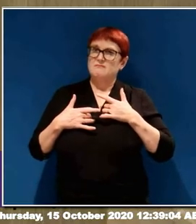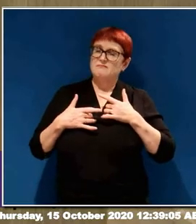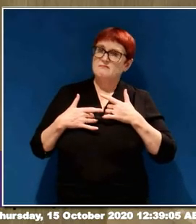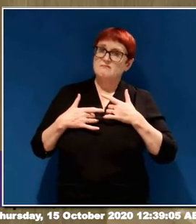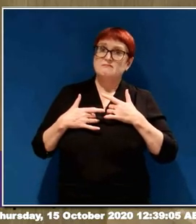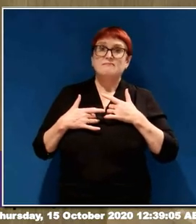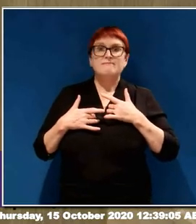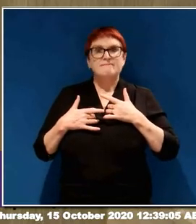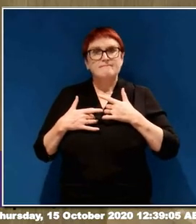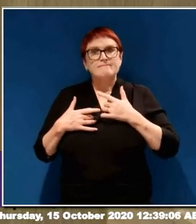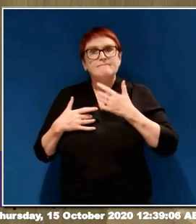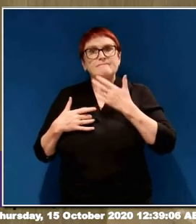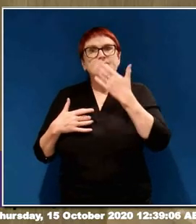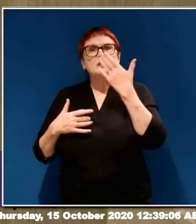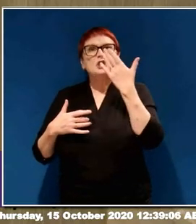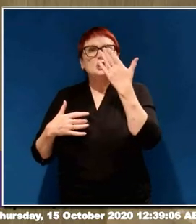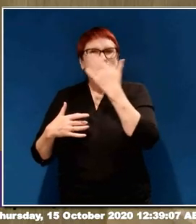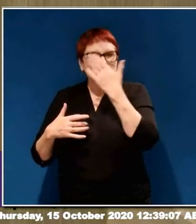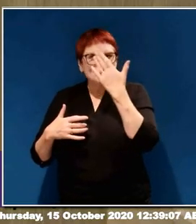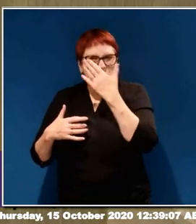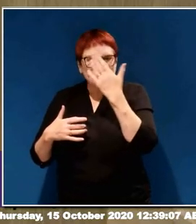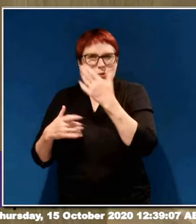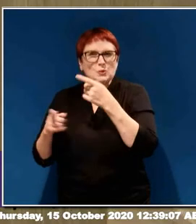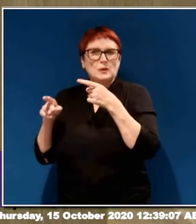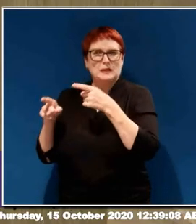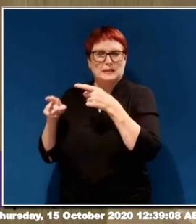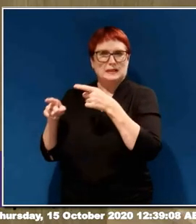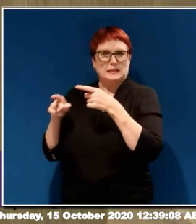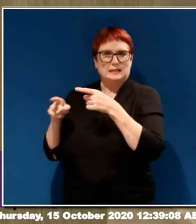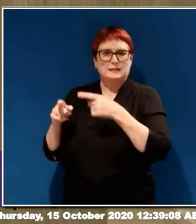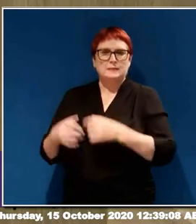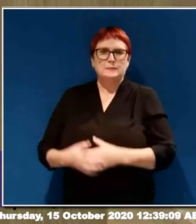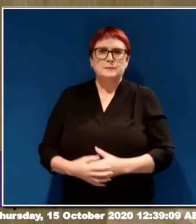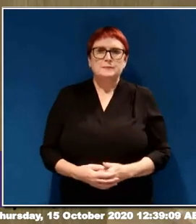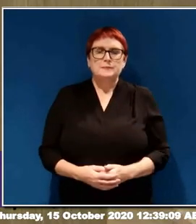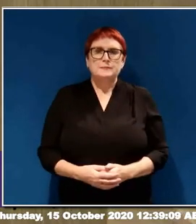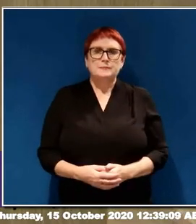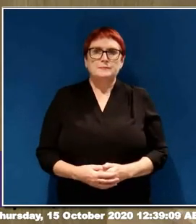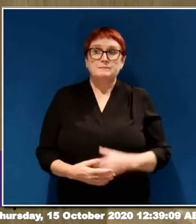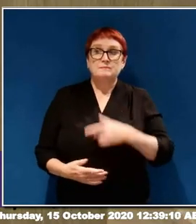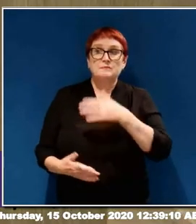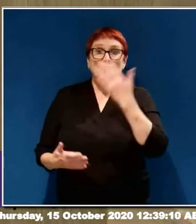So the schools actually provide some funding to Region